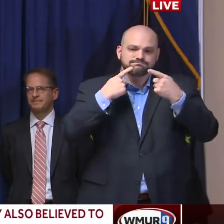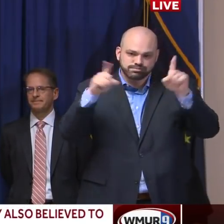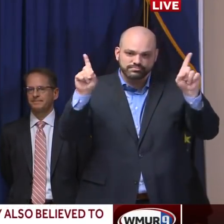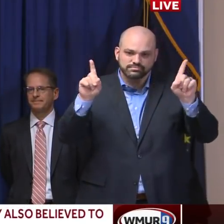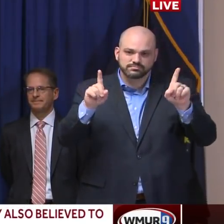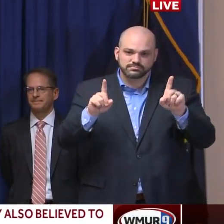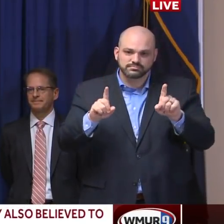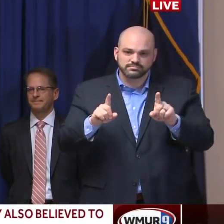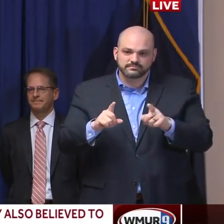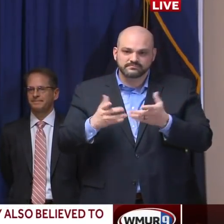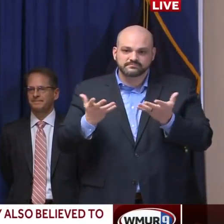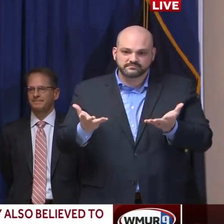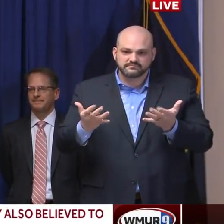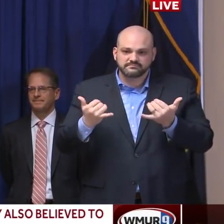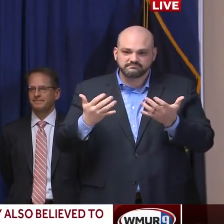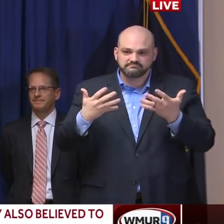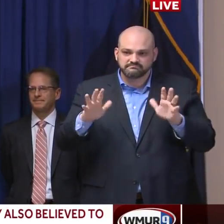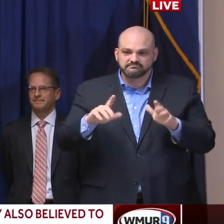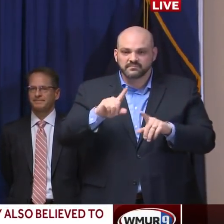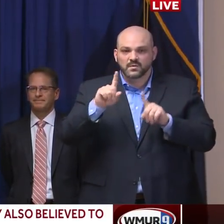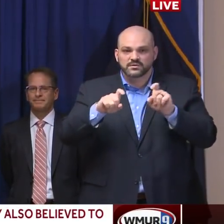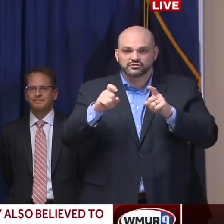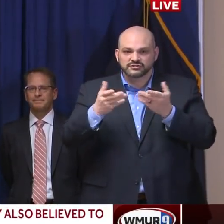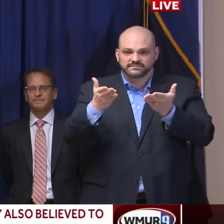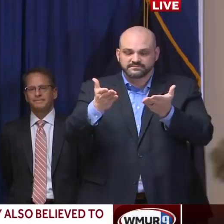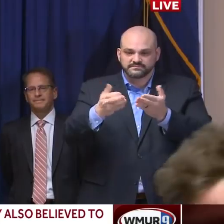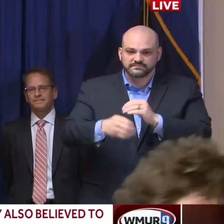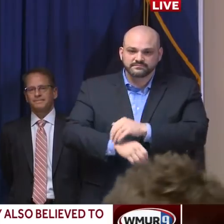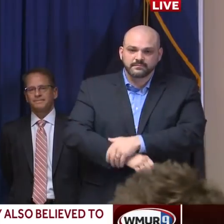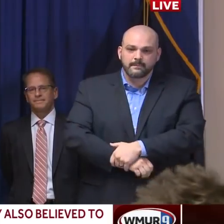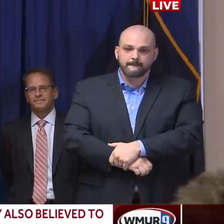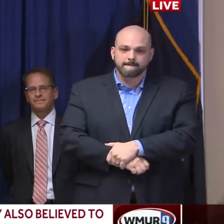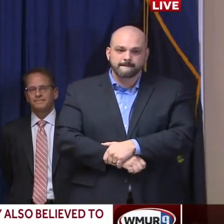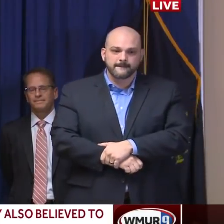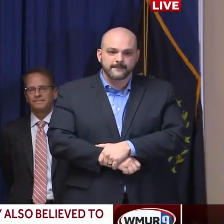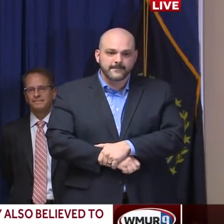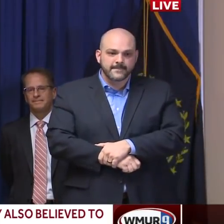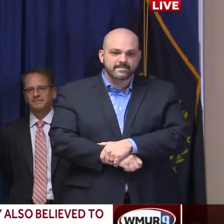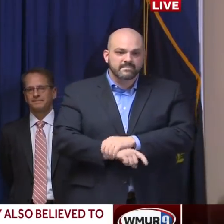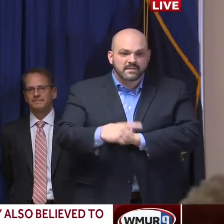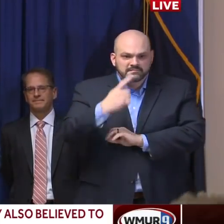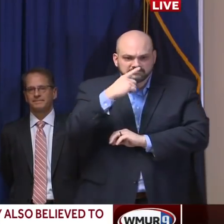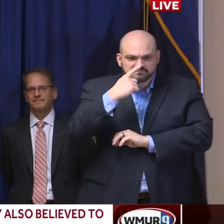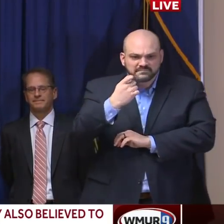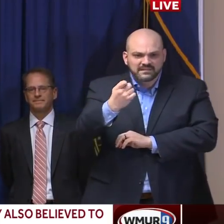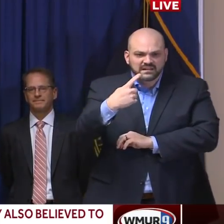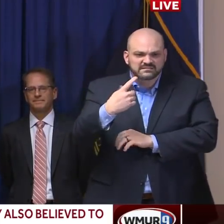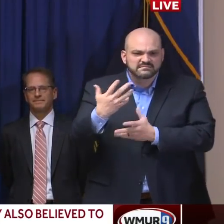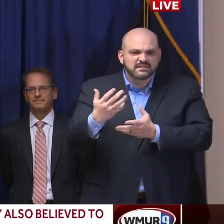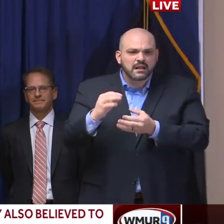WE COULD DO IT AND WILL DO IT WE CAN DO IT AND WILL DO IT. WE CAN DO IT, AND WE WILL DO IT.